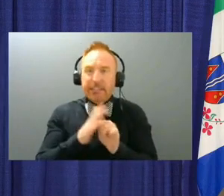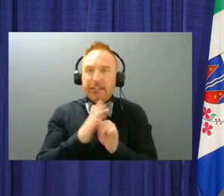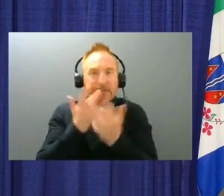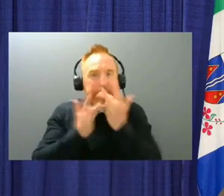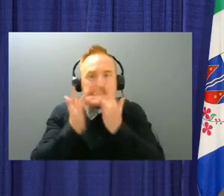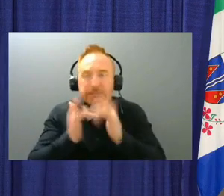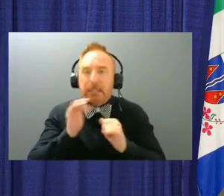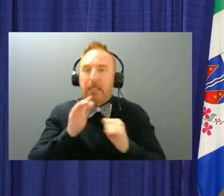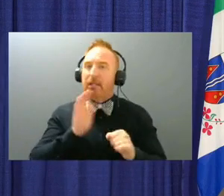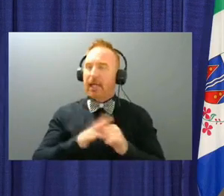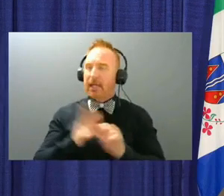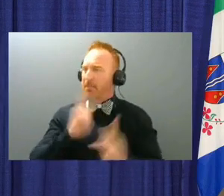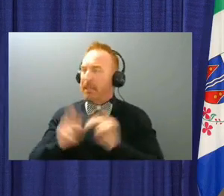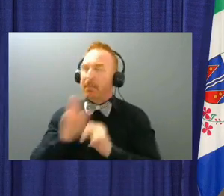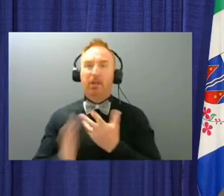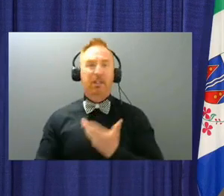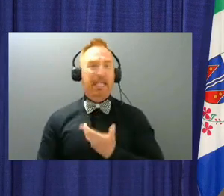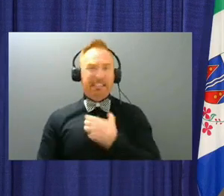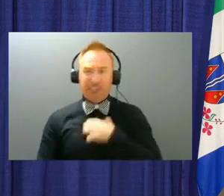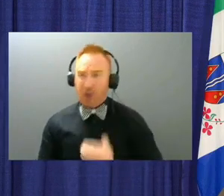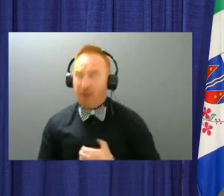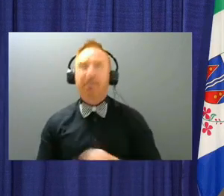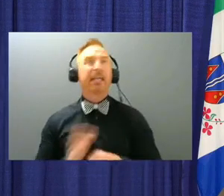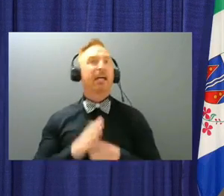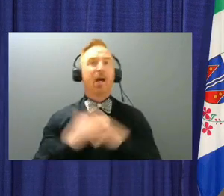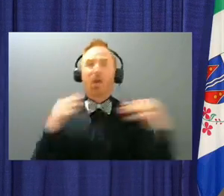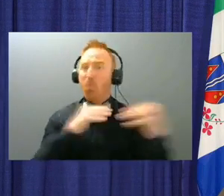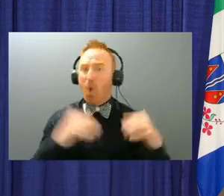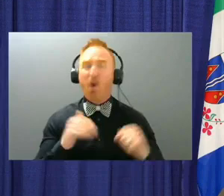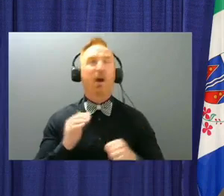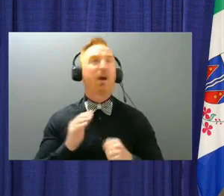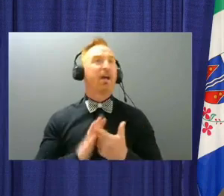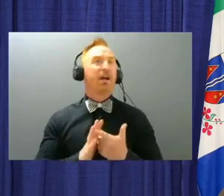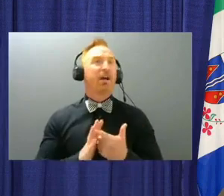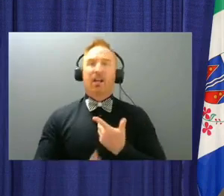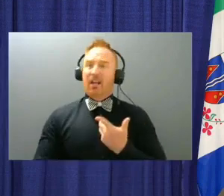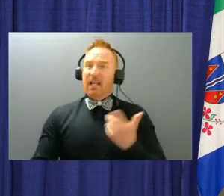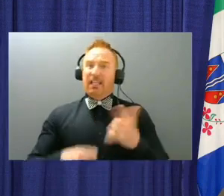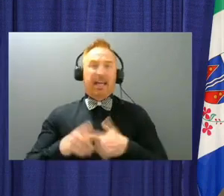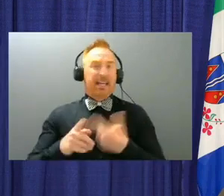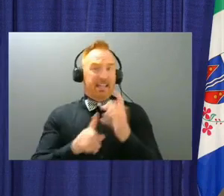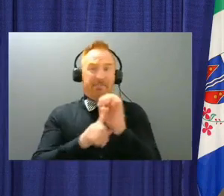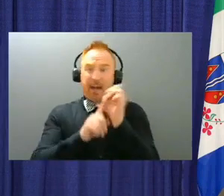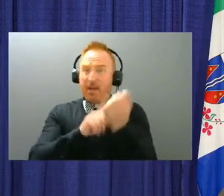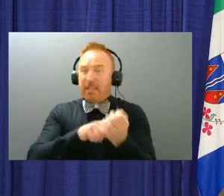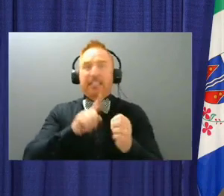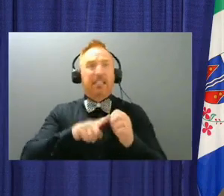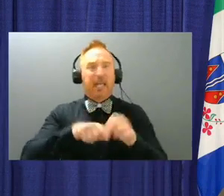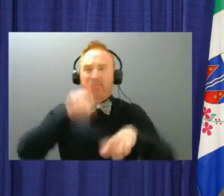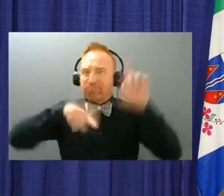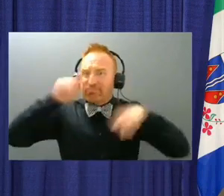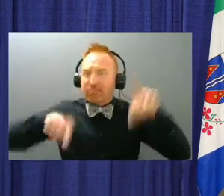flags of locusts, conflict, war, extreme climate events, or dangerous workplaces.